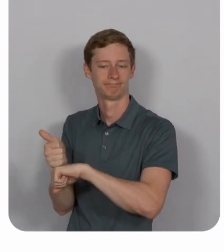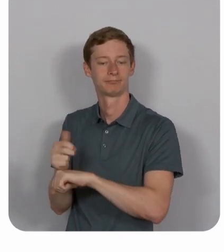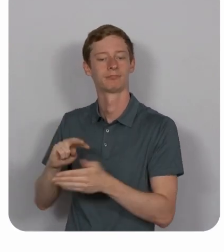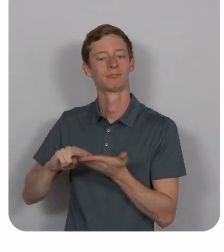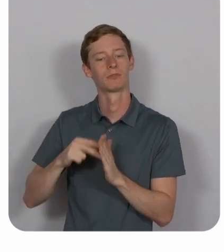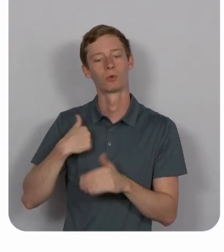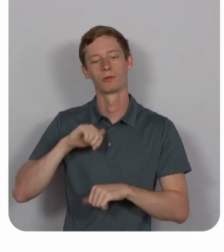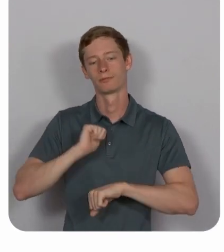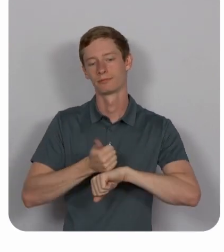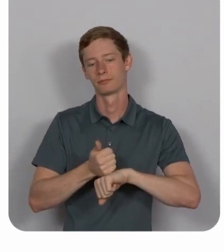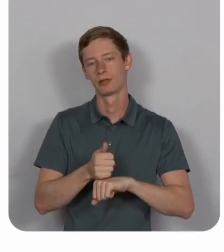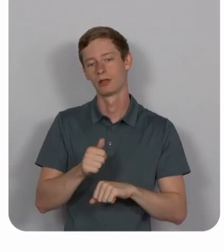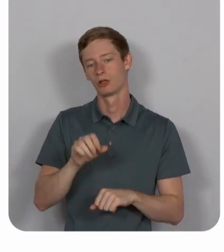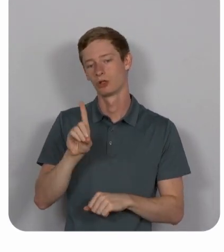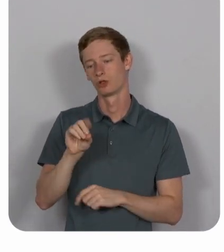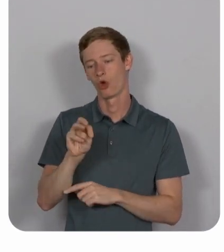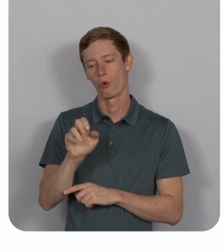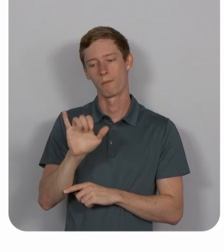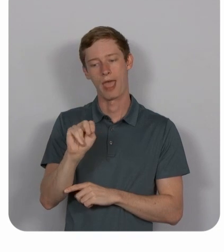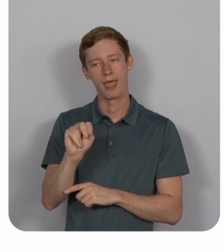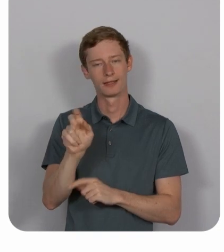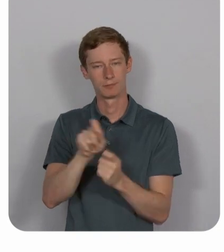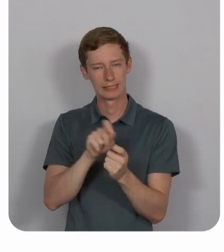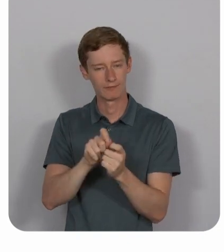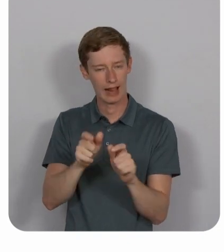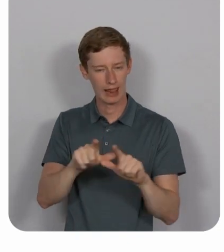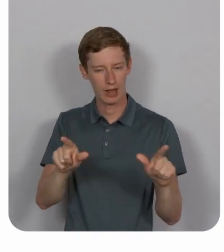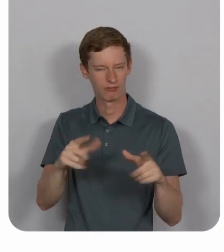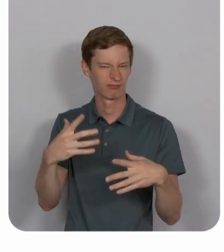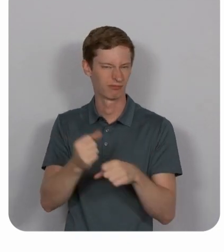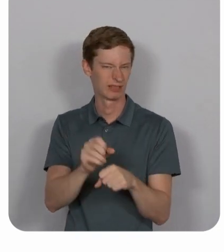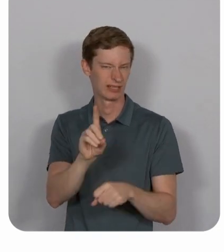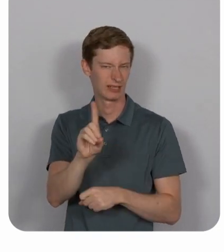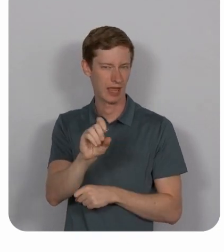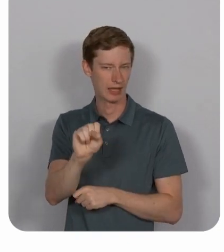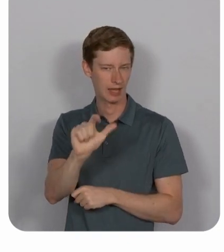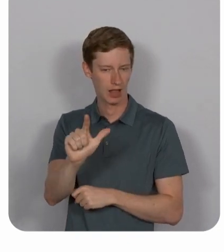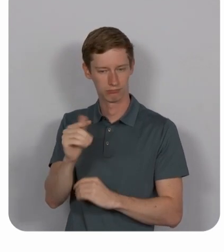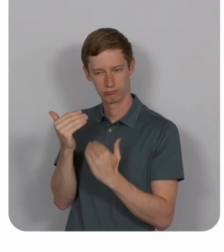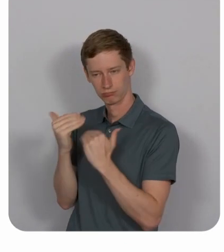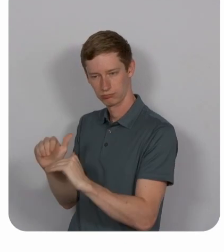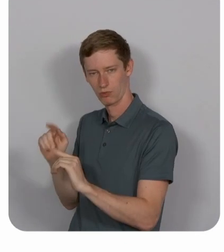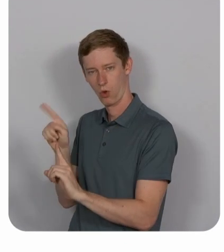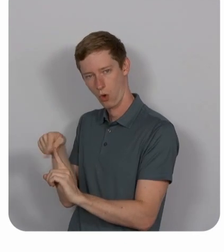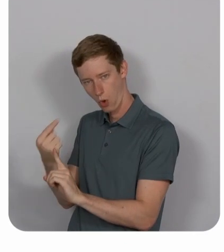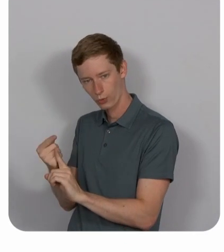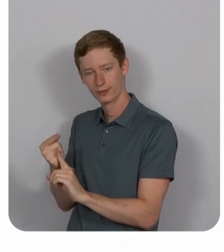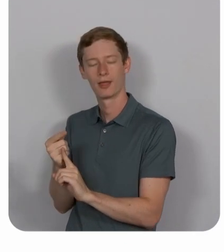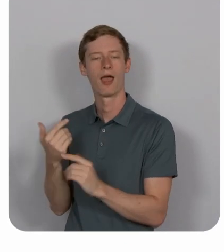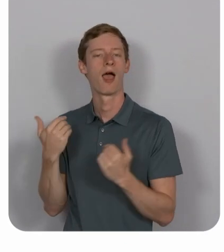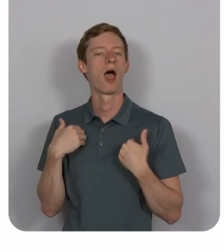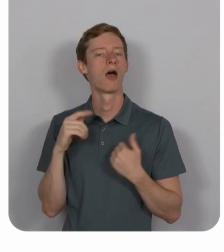we created a domain-specific language, DSL, that was specific for Sidekick. It minimized tokens and created